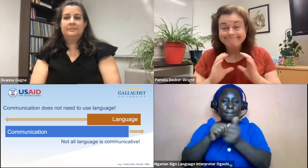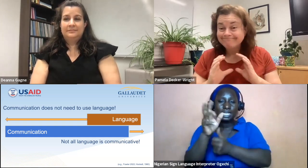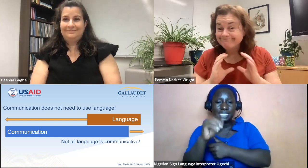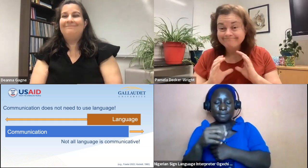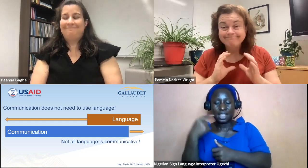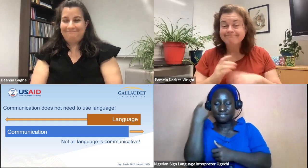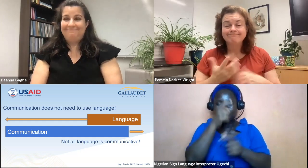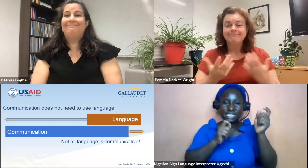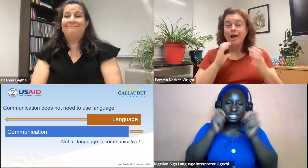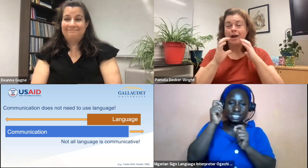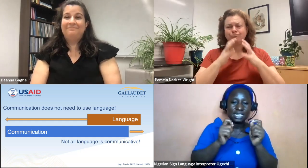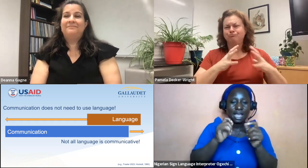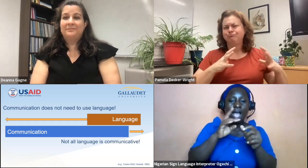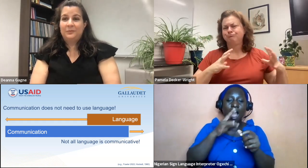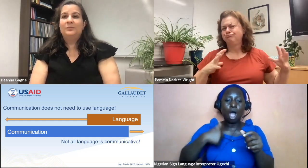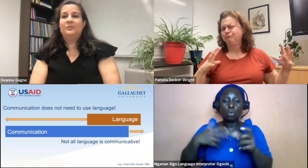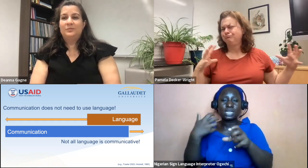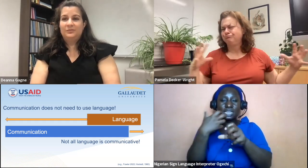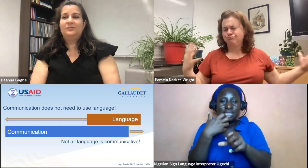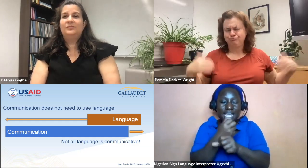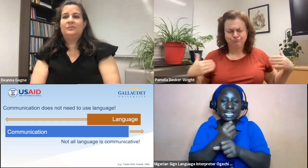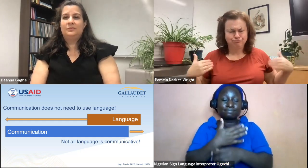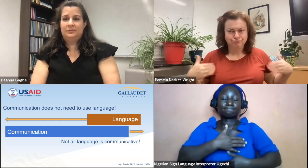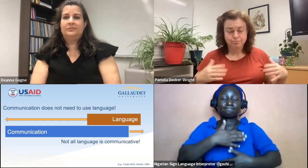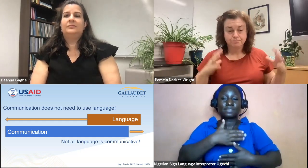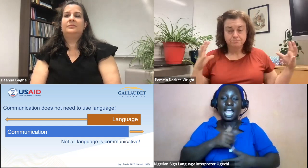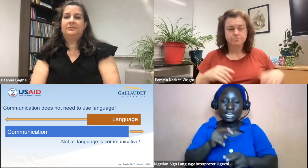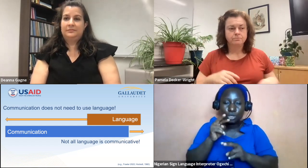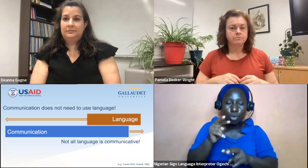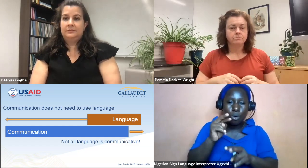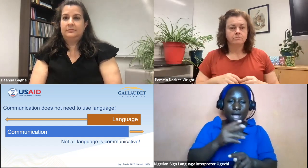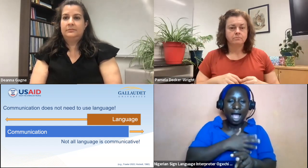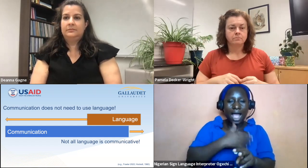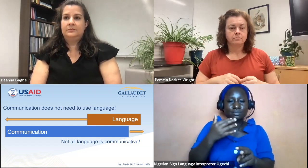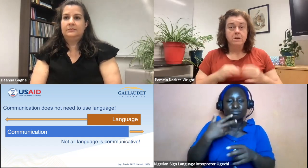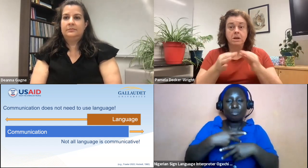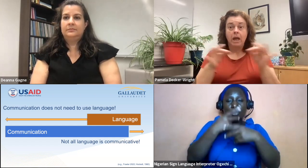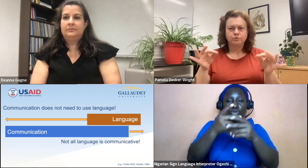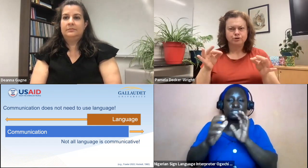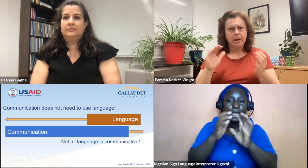It's all communication that's occurring. Communication is vast and in many different ways.